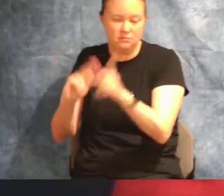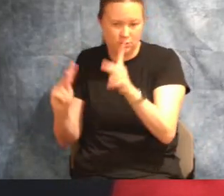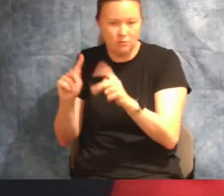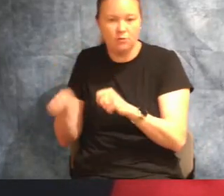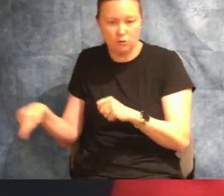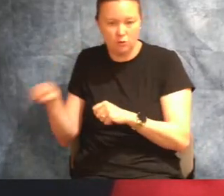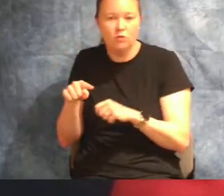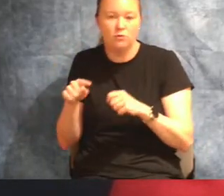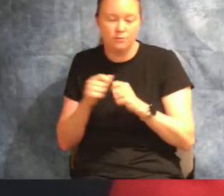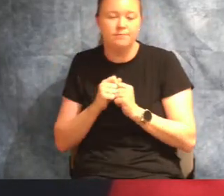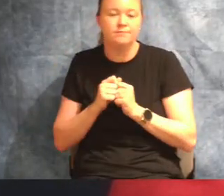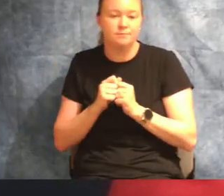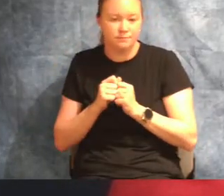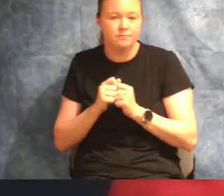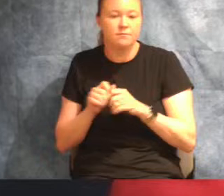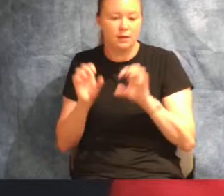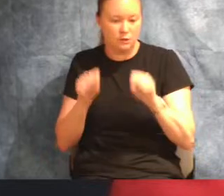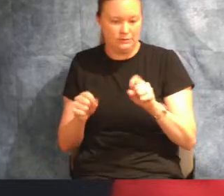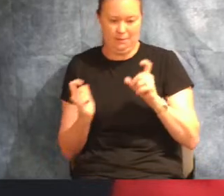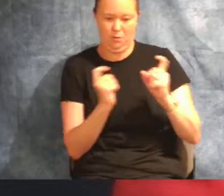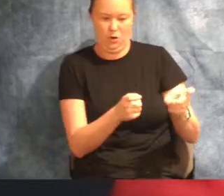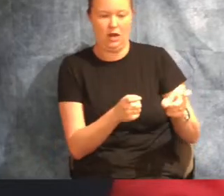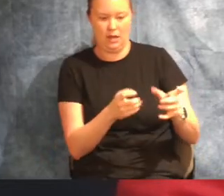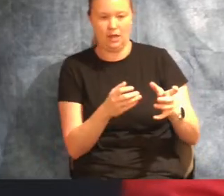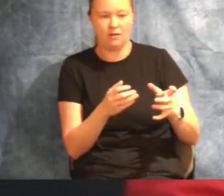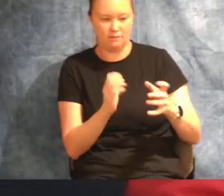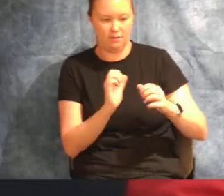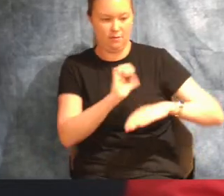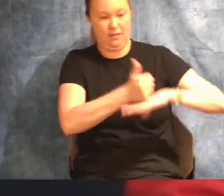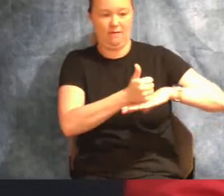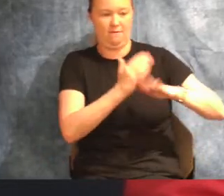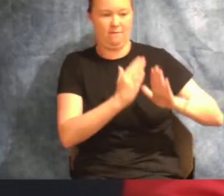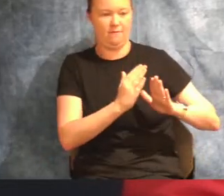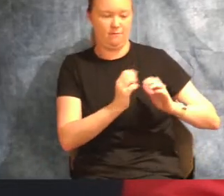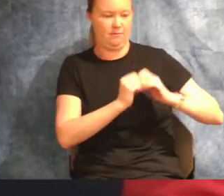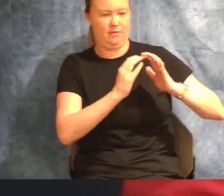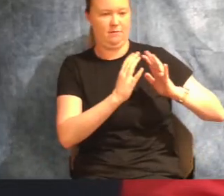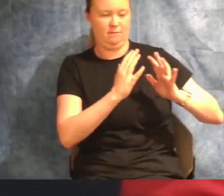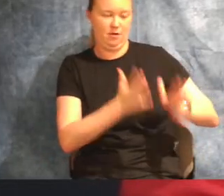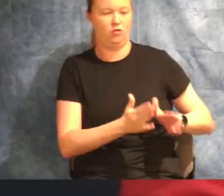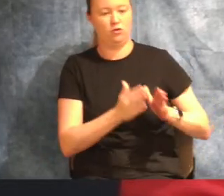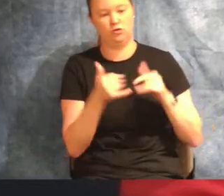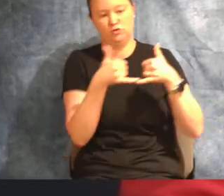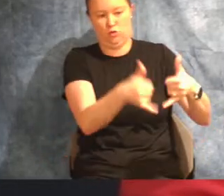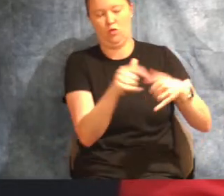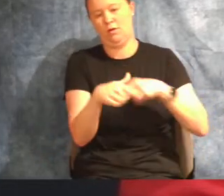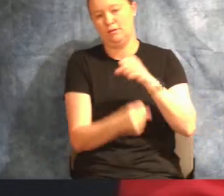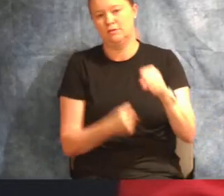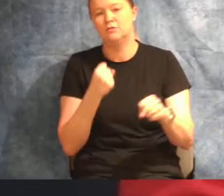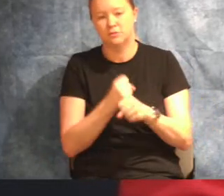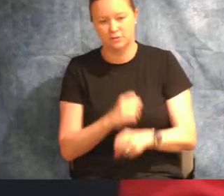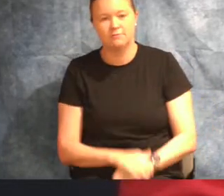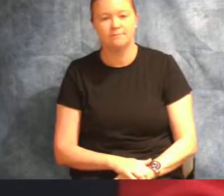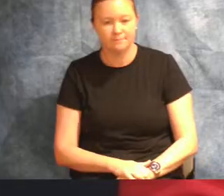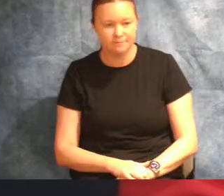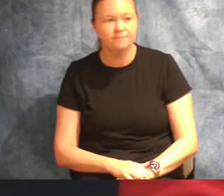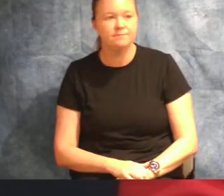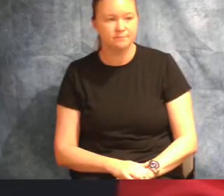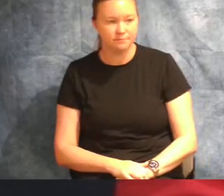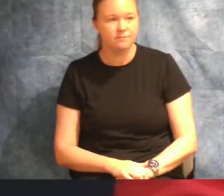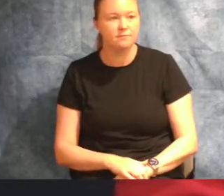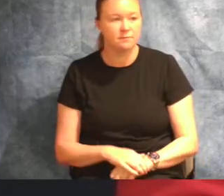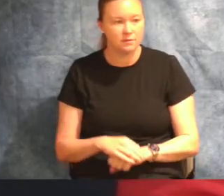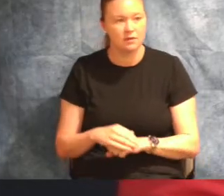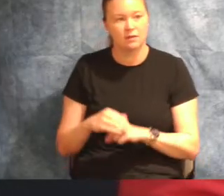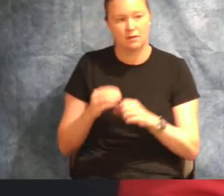And so I was able to give them the founders award this year and GAP Love Ministries, Bethel Baptist